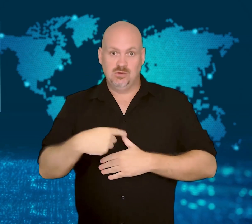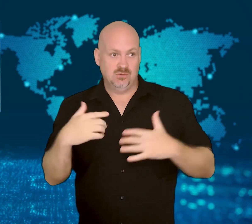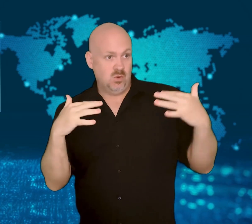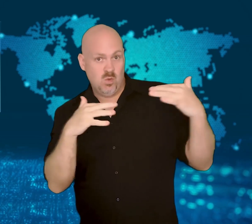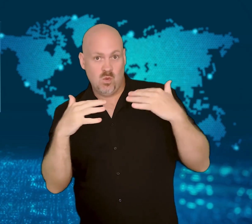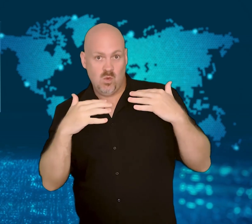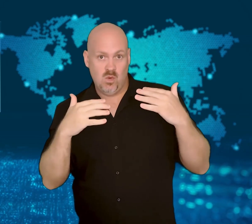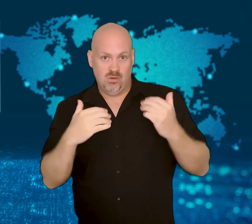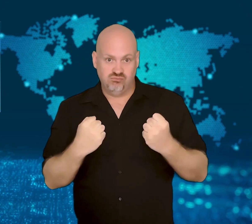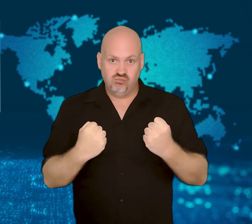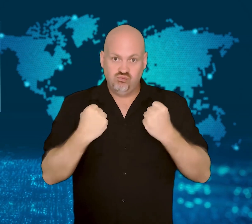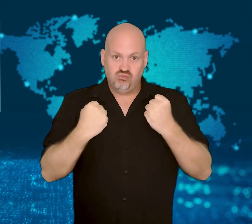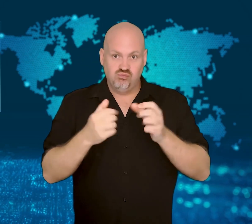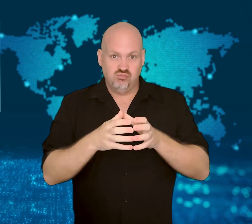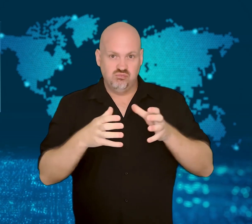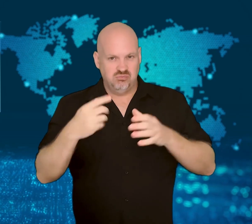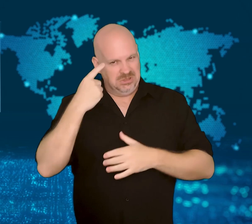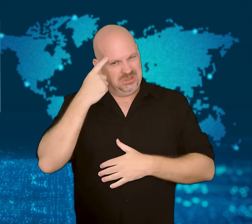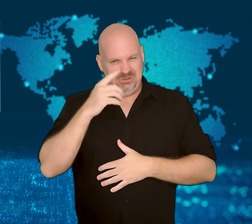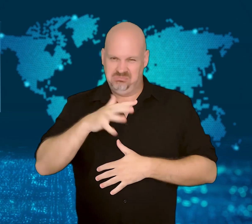to continue the war.